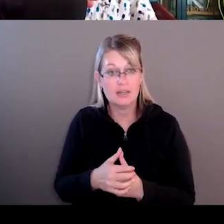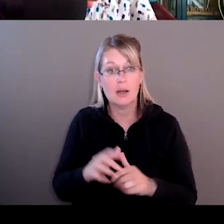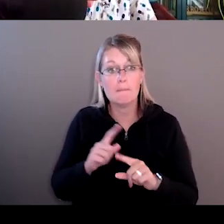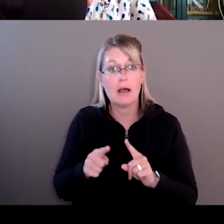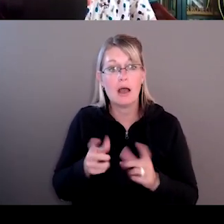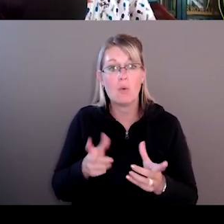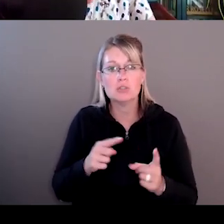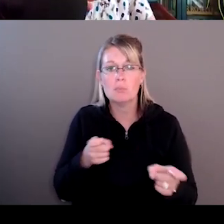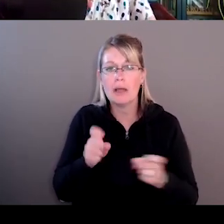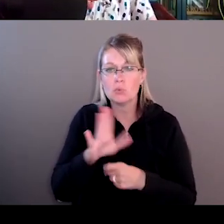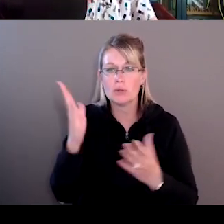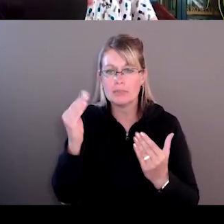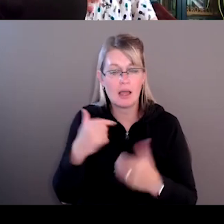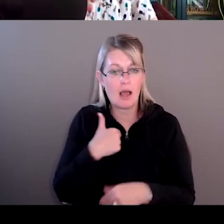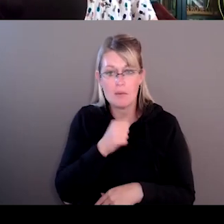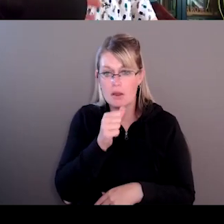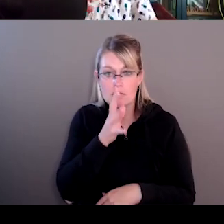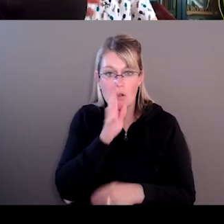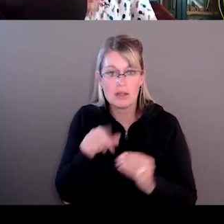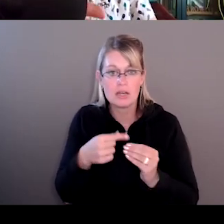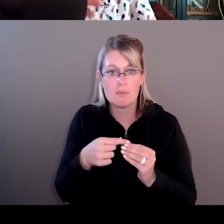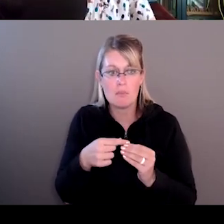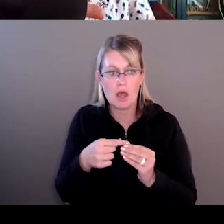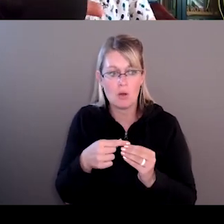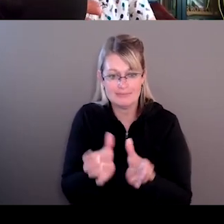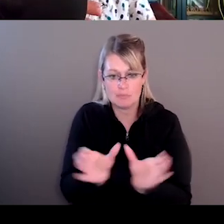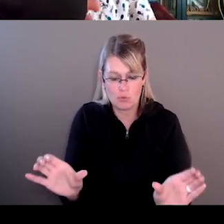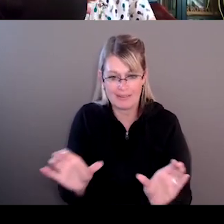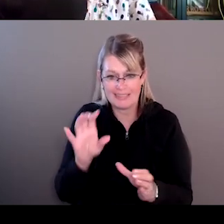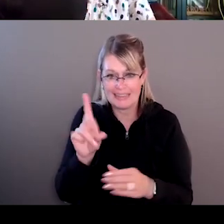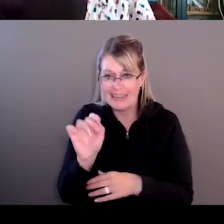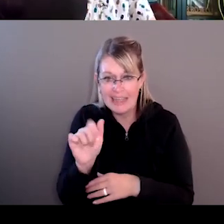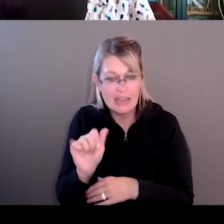expectations here. I am not talking about sorting the data. I am only talking about the controls for